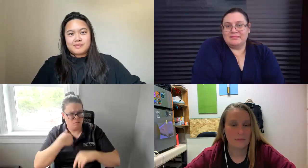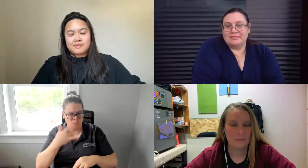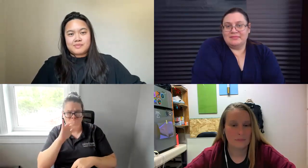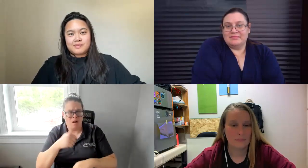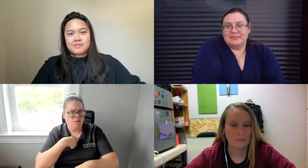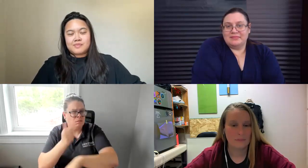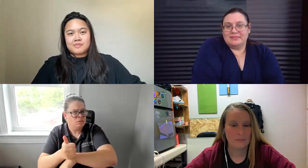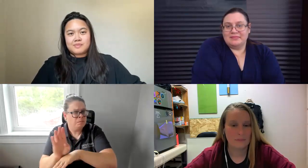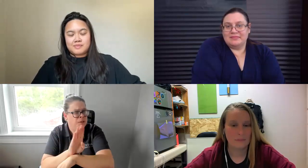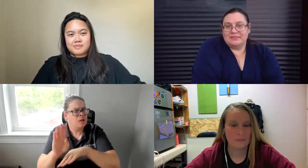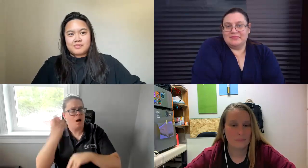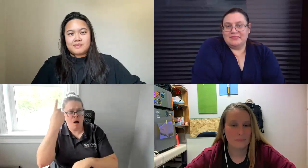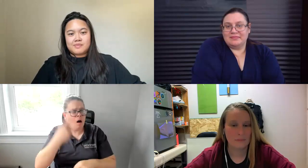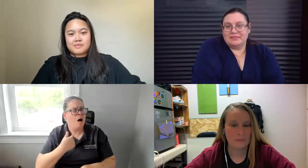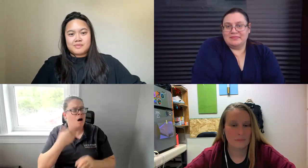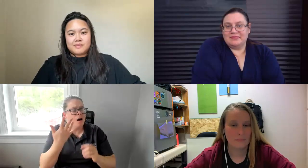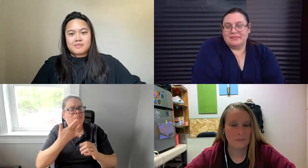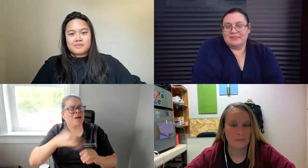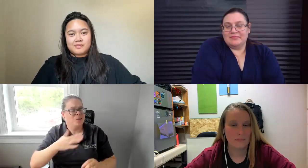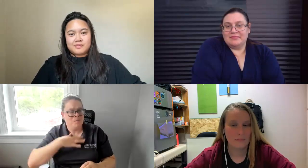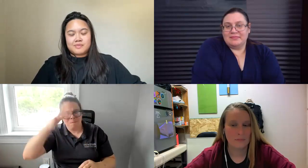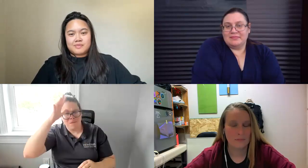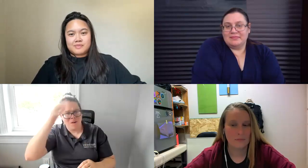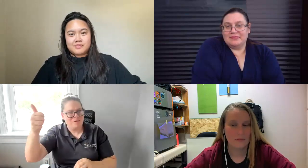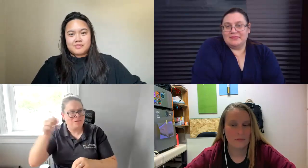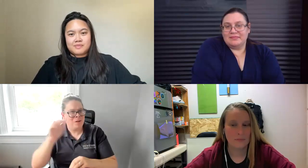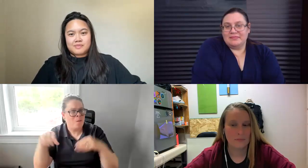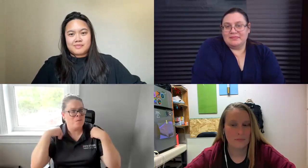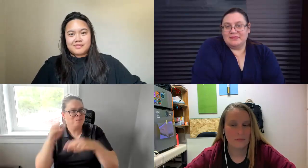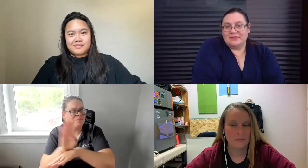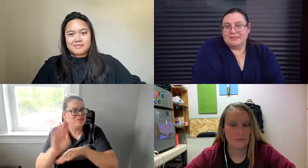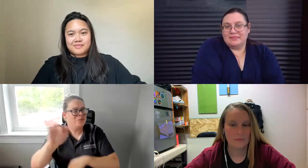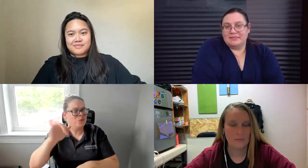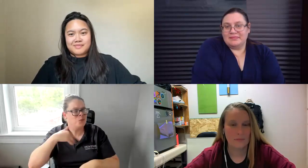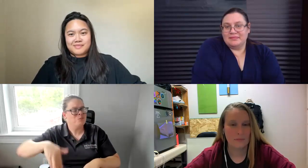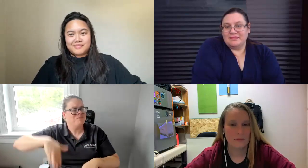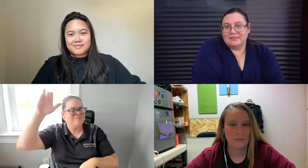So I developed some websites. And I thought to myself, why don't I set up my business?